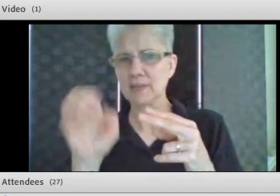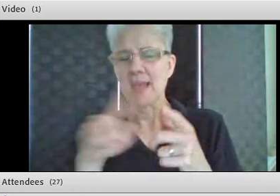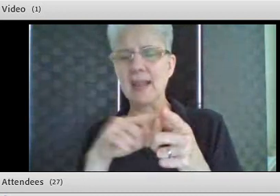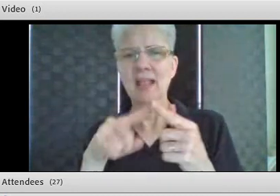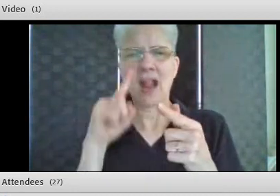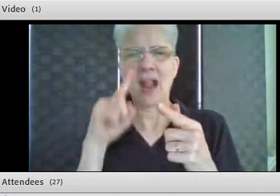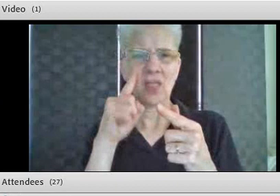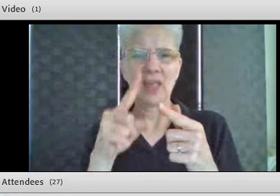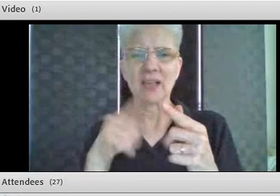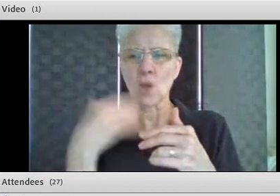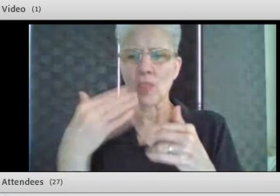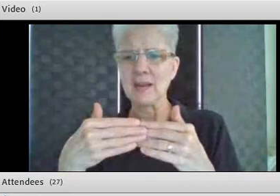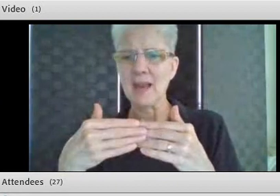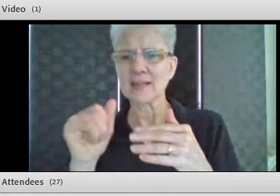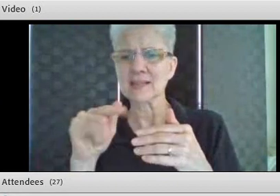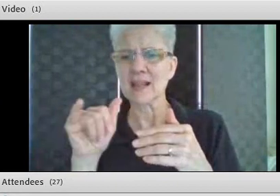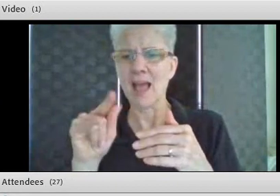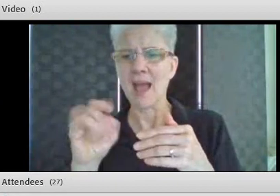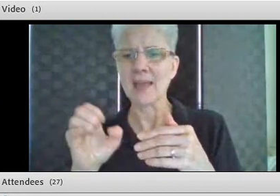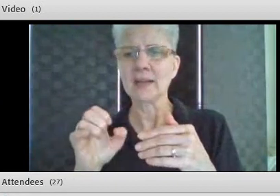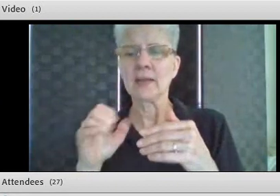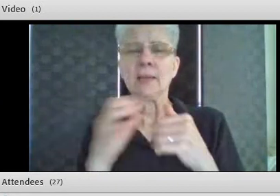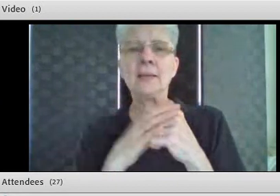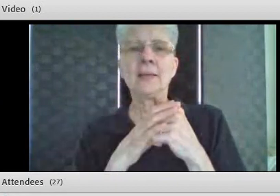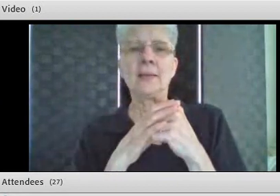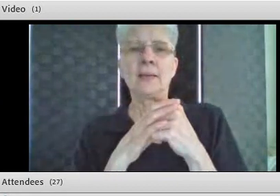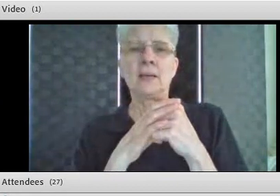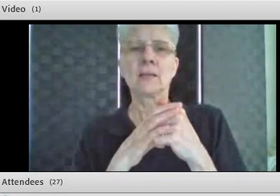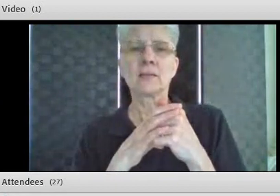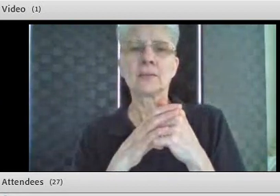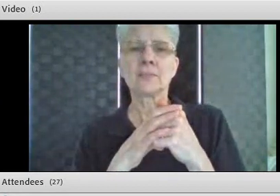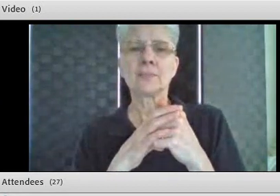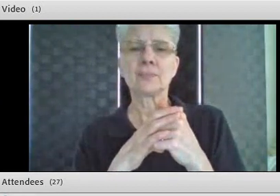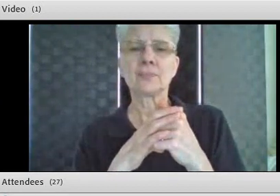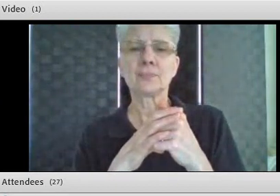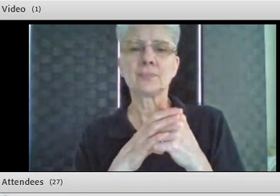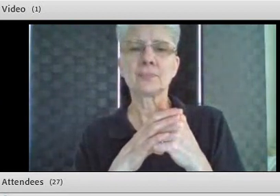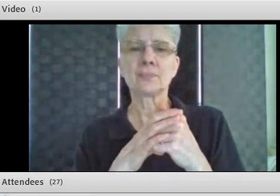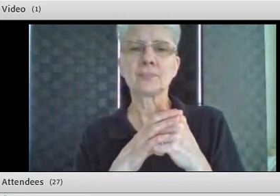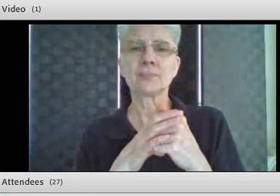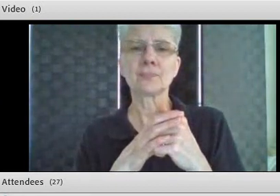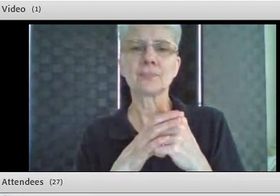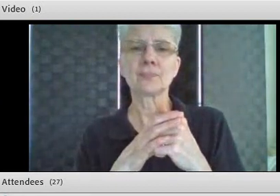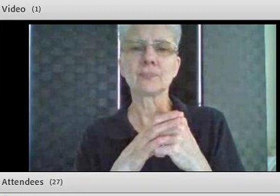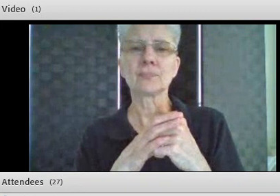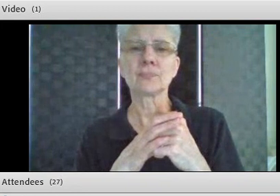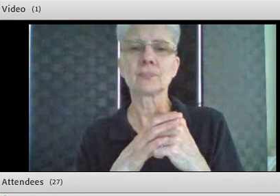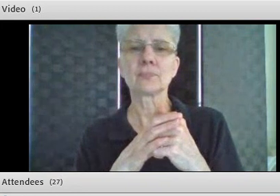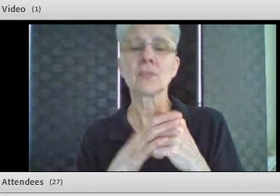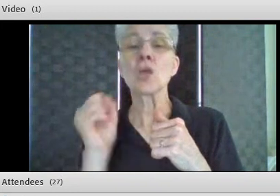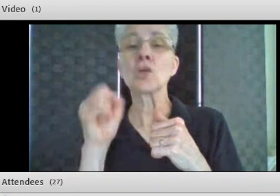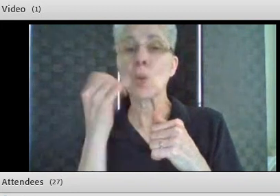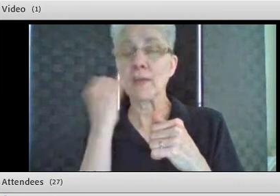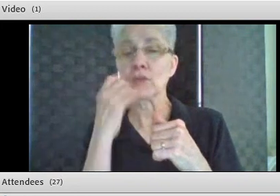Don't do it now, but it's -- ThinkFun is the website, and I think it's on the next slide.